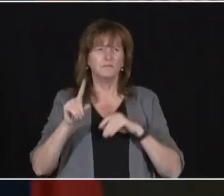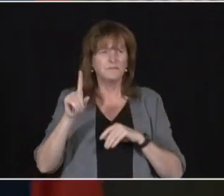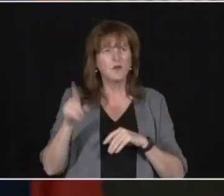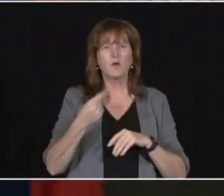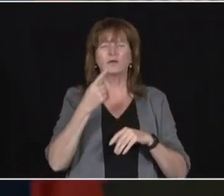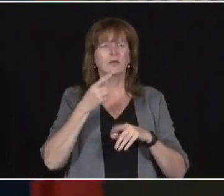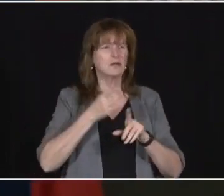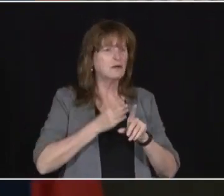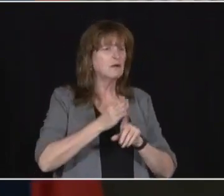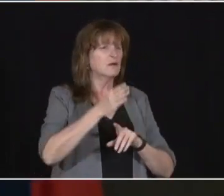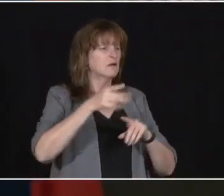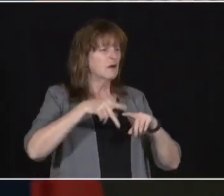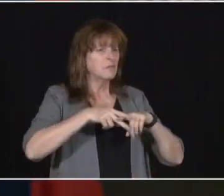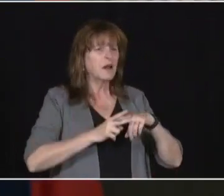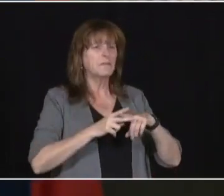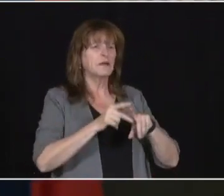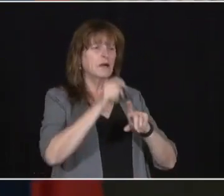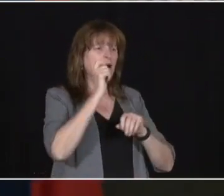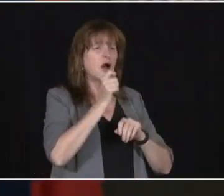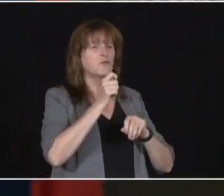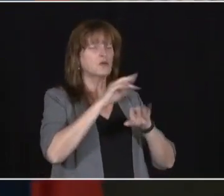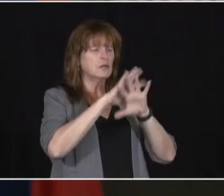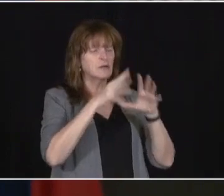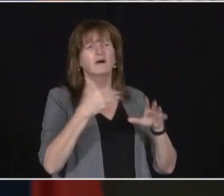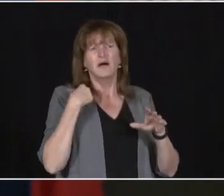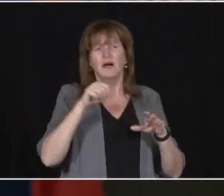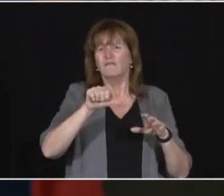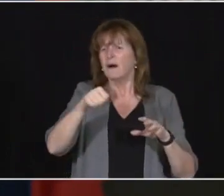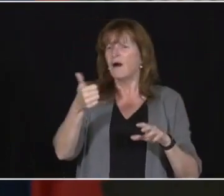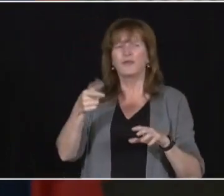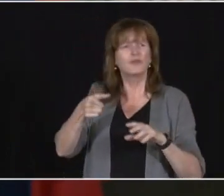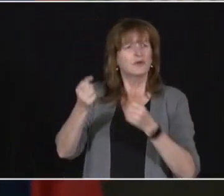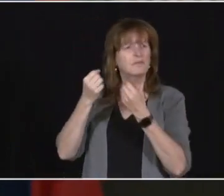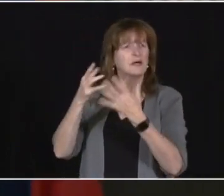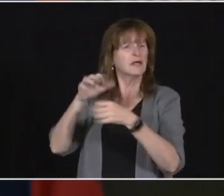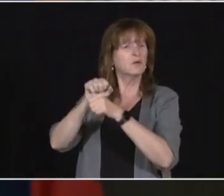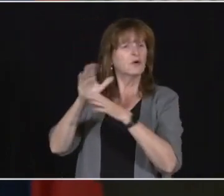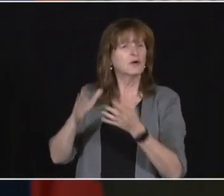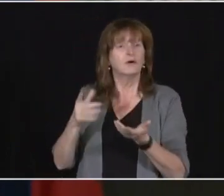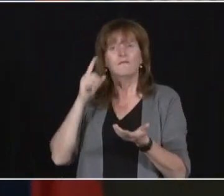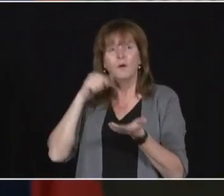in our tourism and hospitality sector has